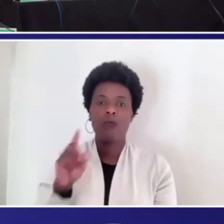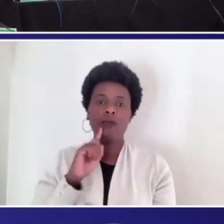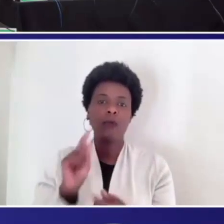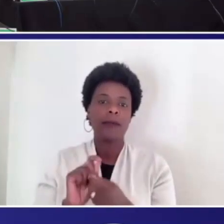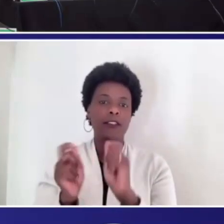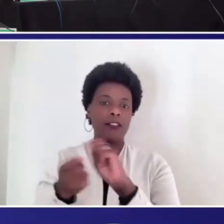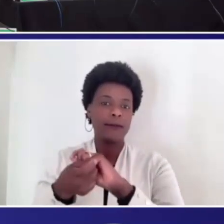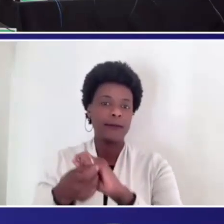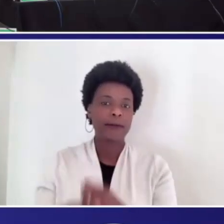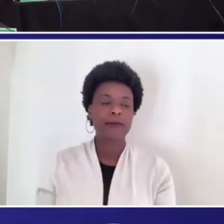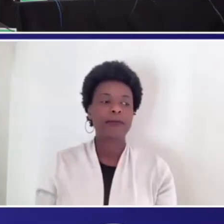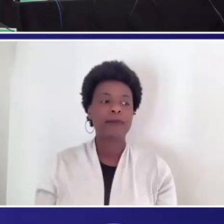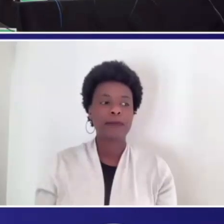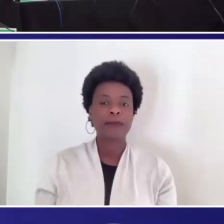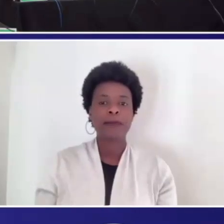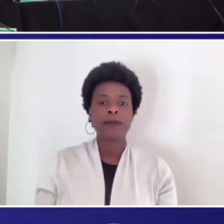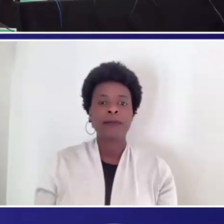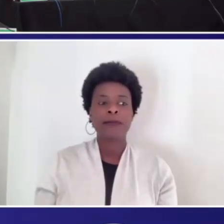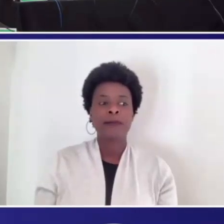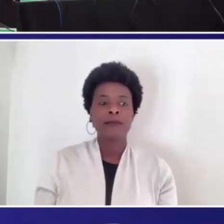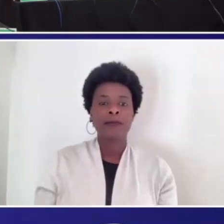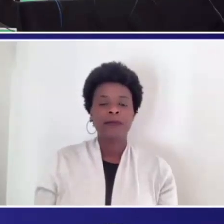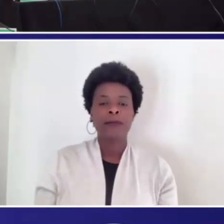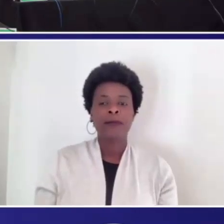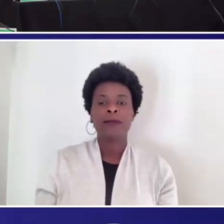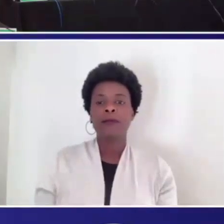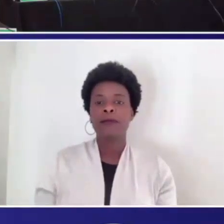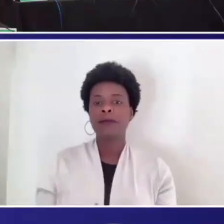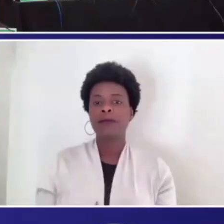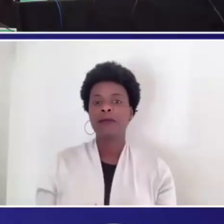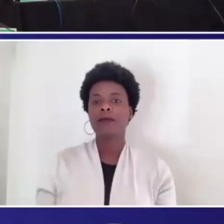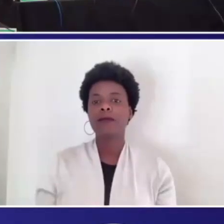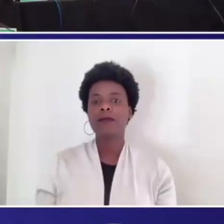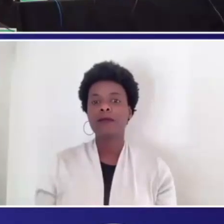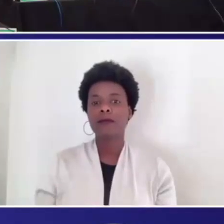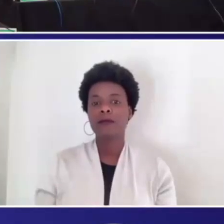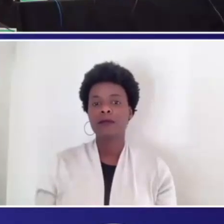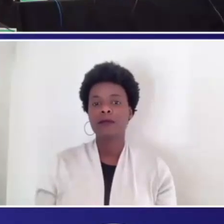please. So as we see it,